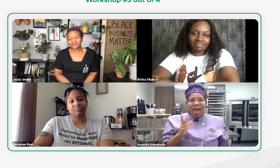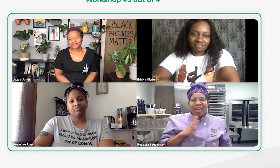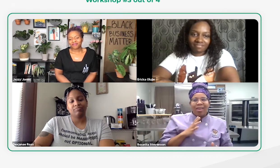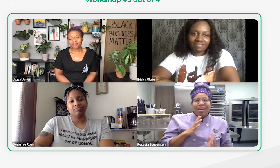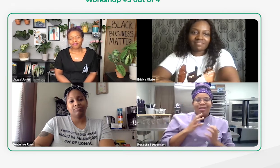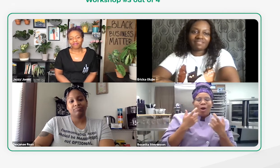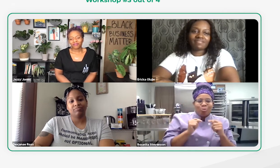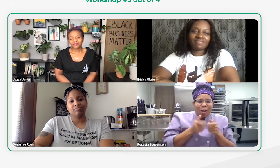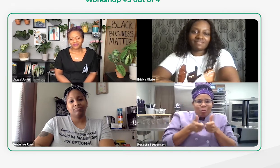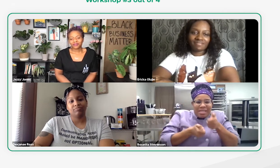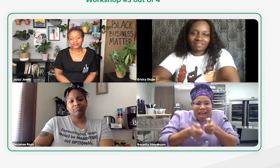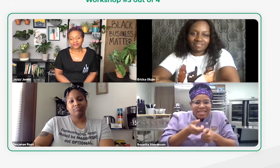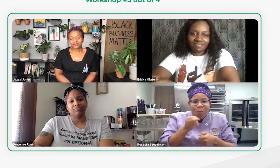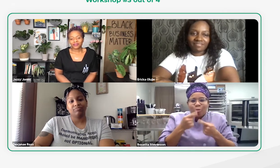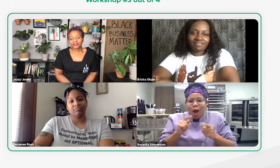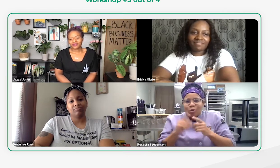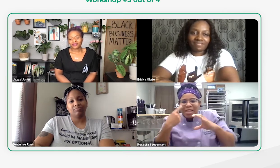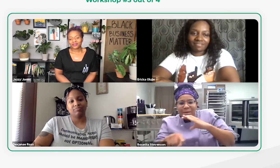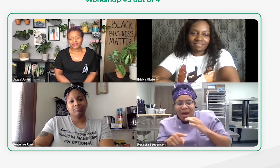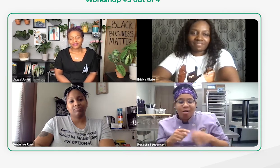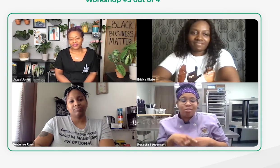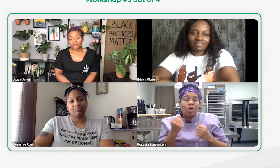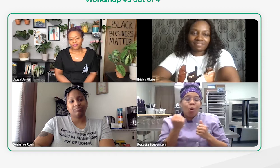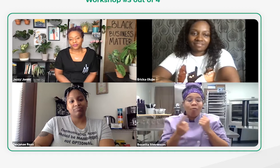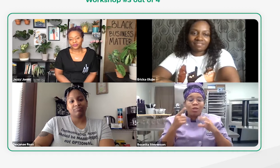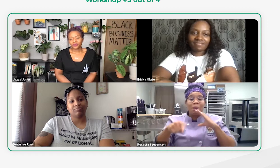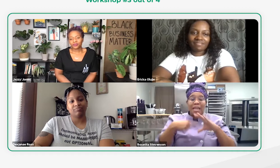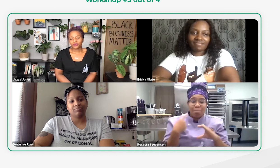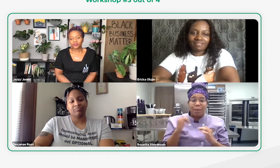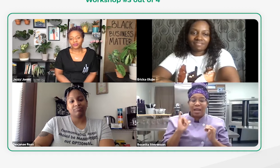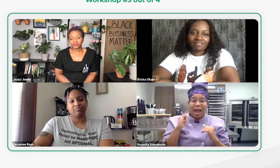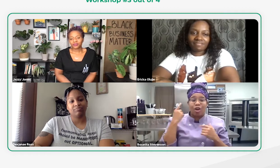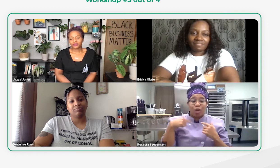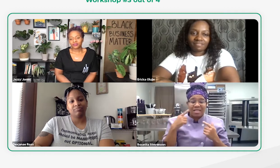So people would know well the baker is deaf. They would try to e-mail me or call me.